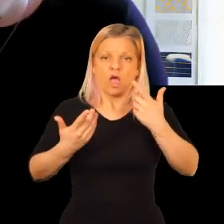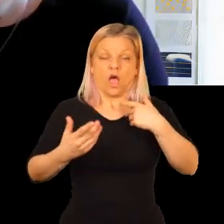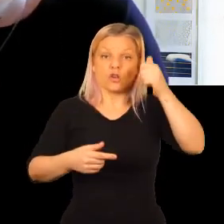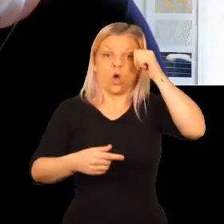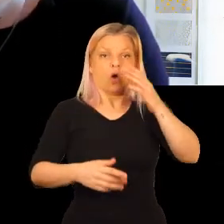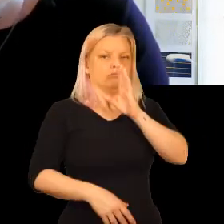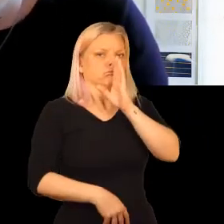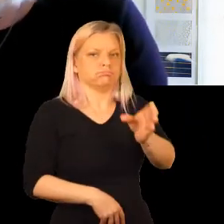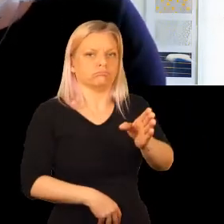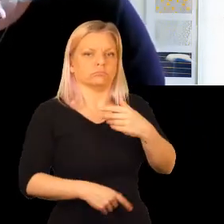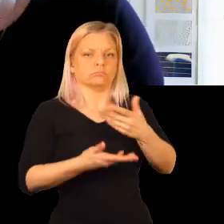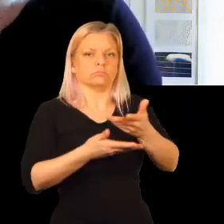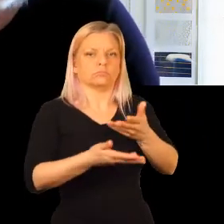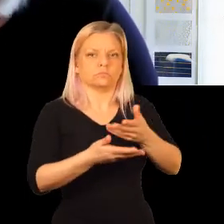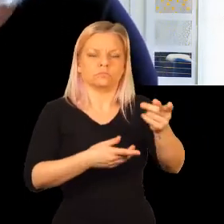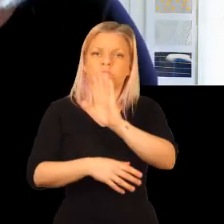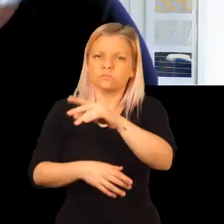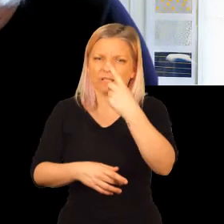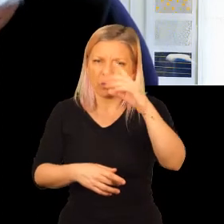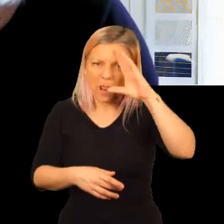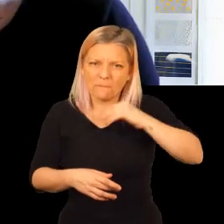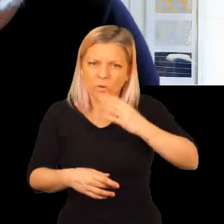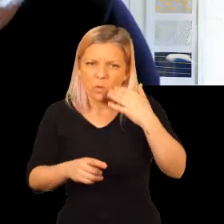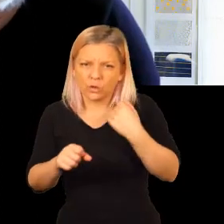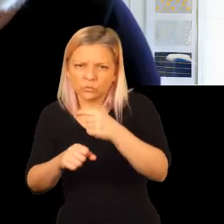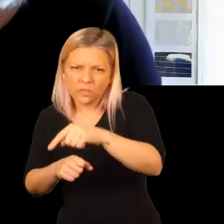i know how that comes out and i'm gonna start to try and control things it's like can you let